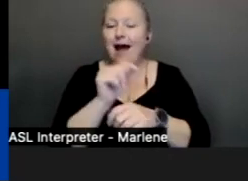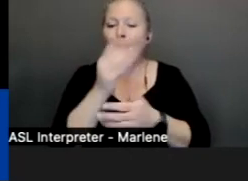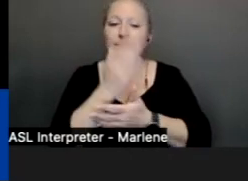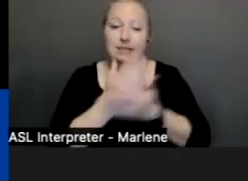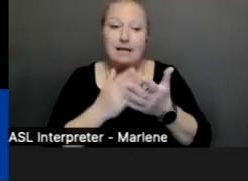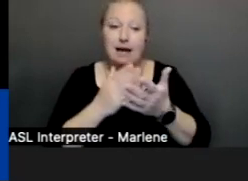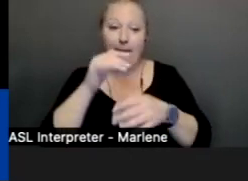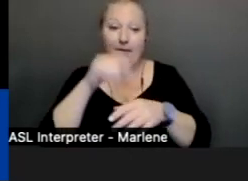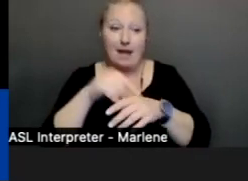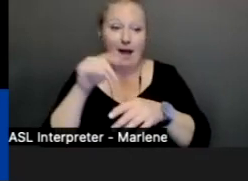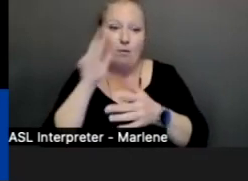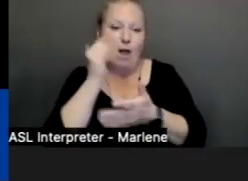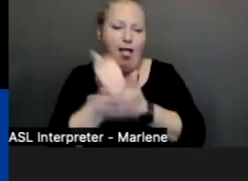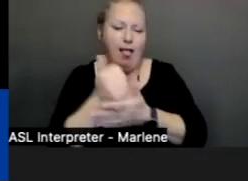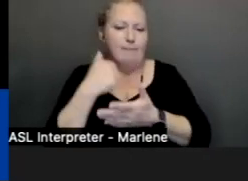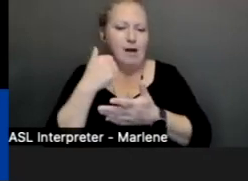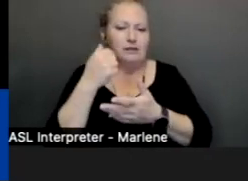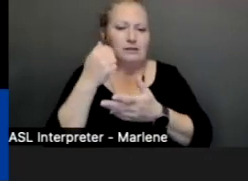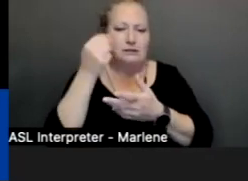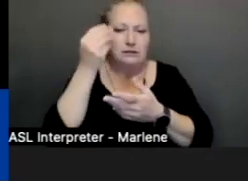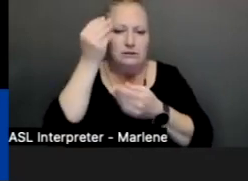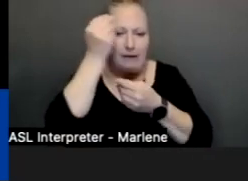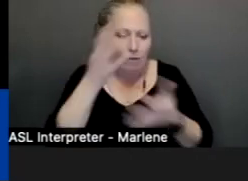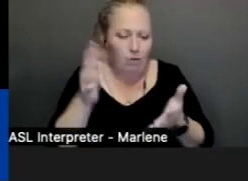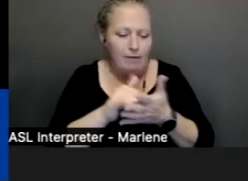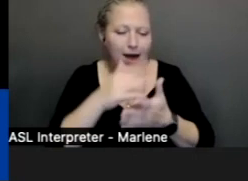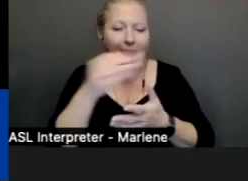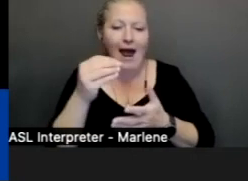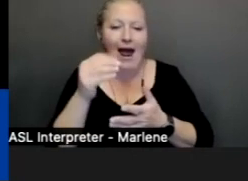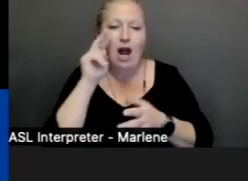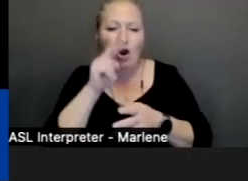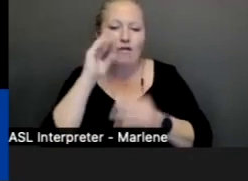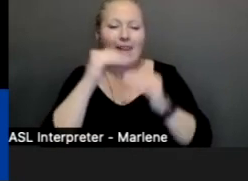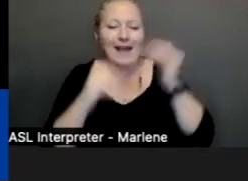helping inform that and then looking at that to conduct a gap analysis. So essentially where are